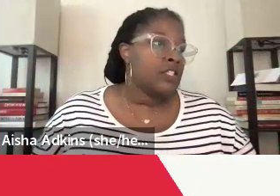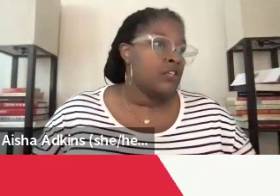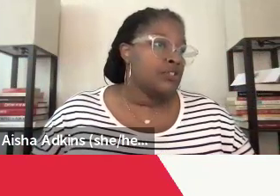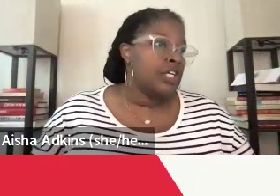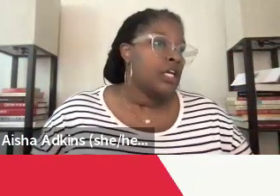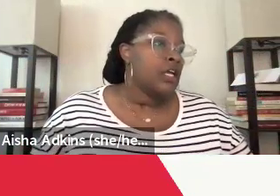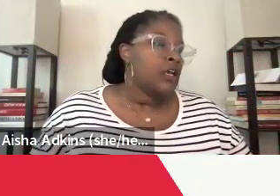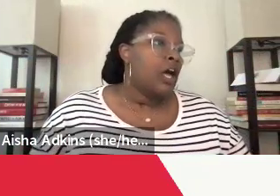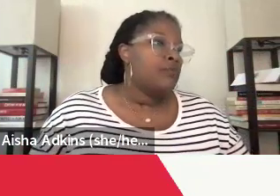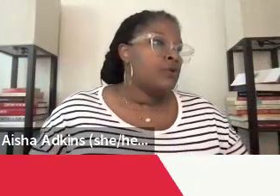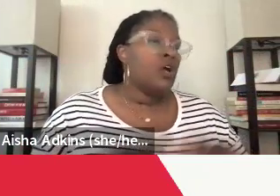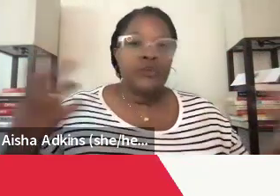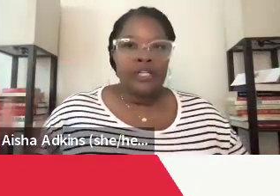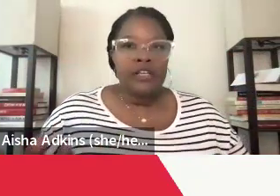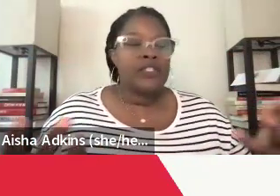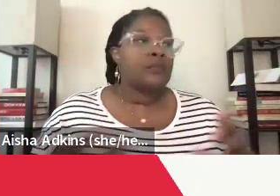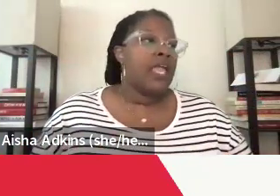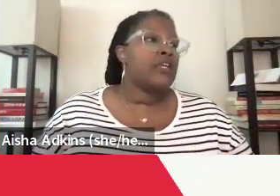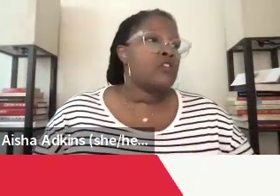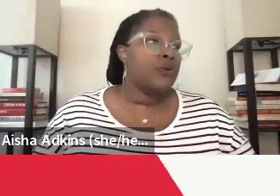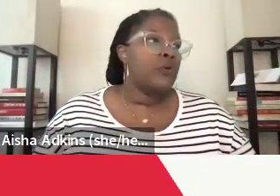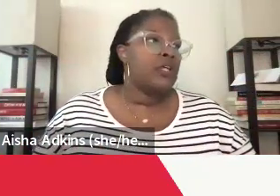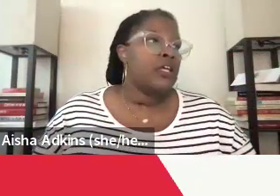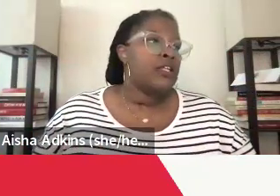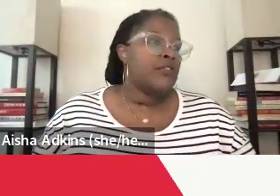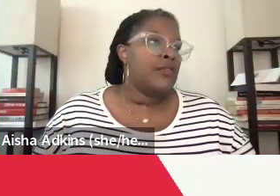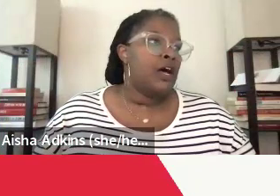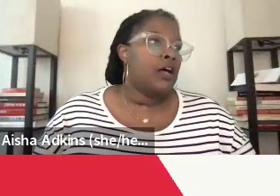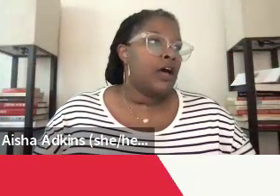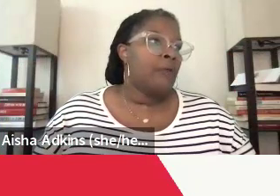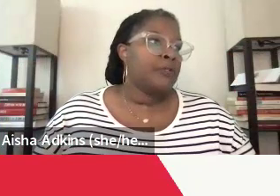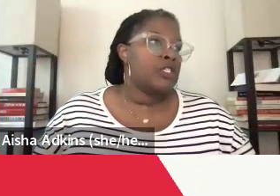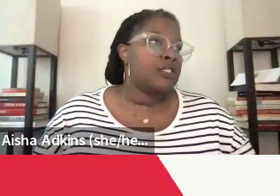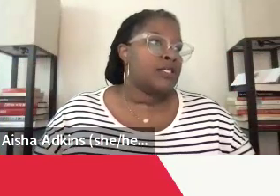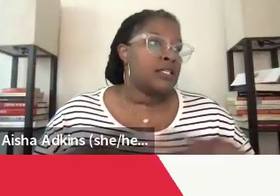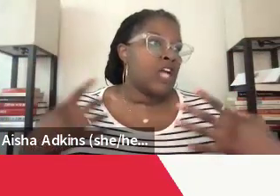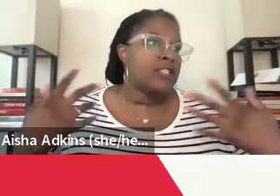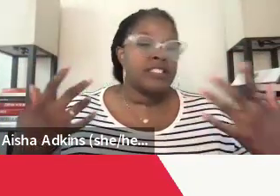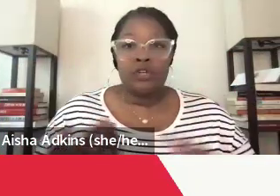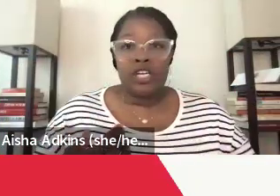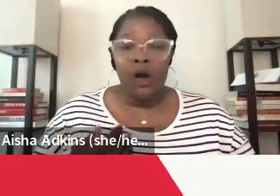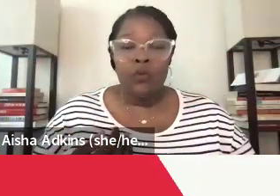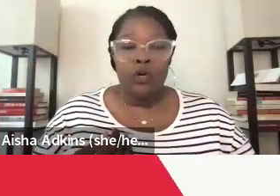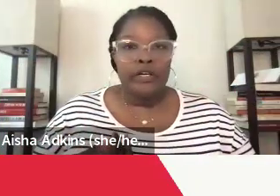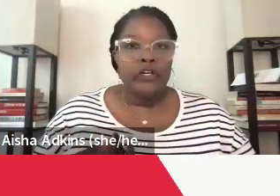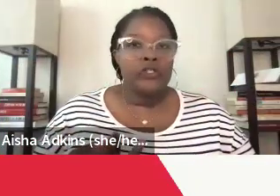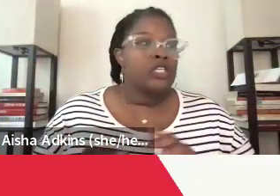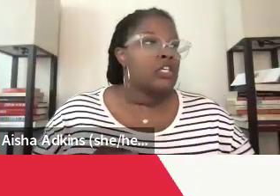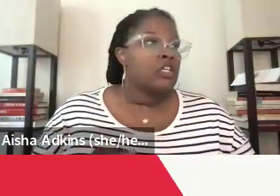this country, those alternatives may include options such as community health workers,